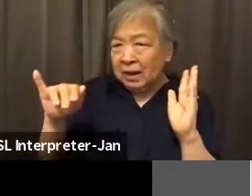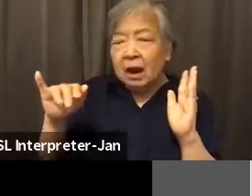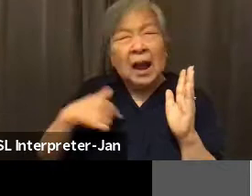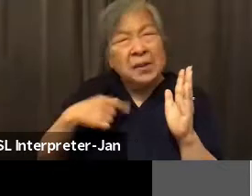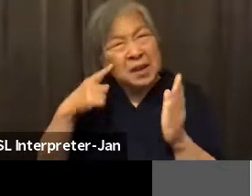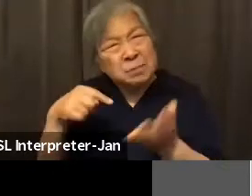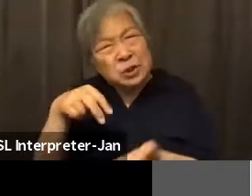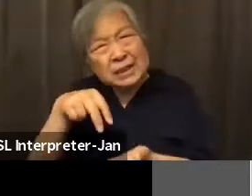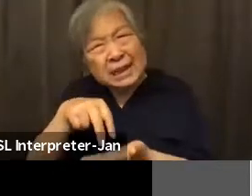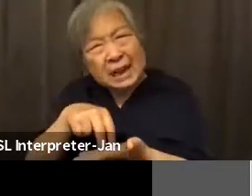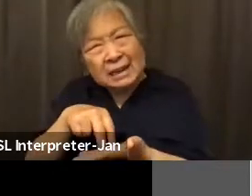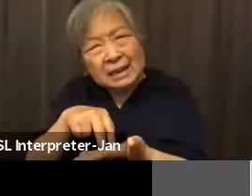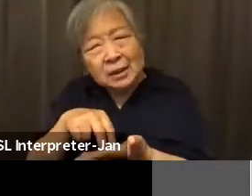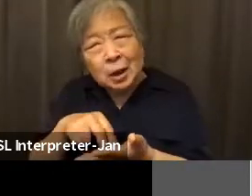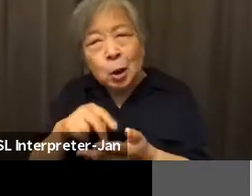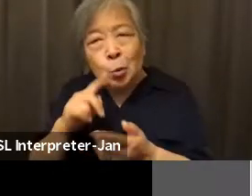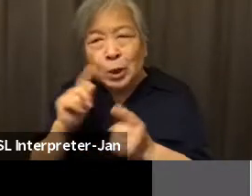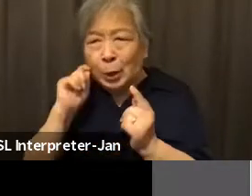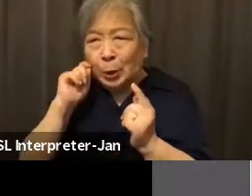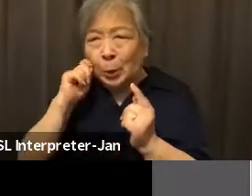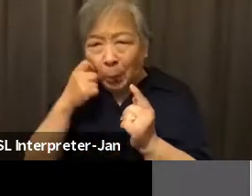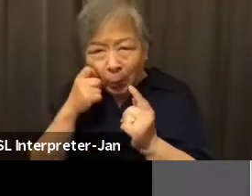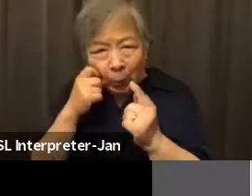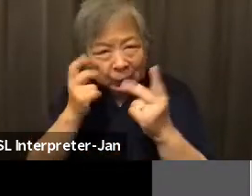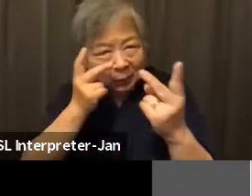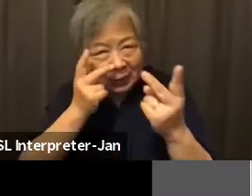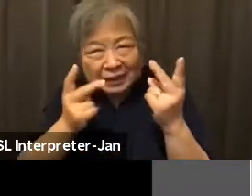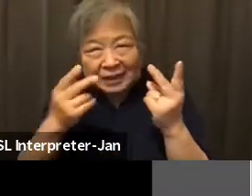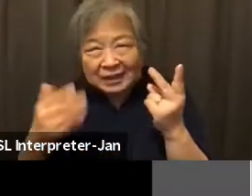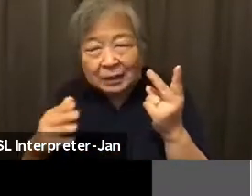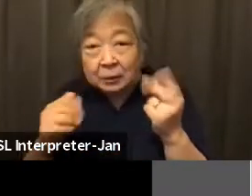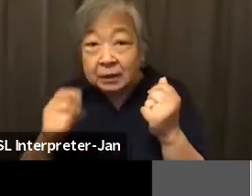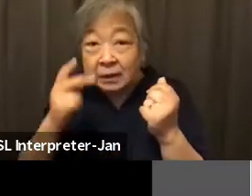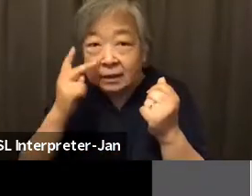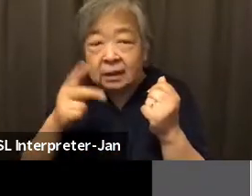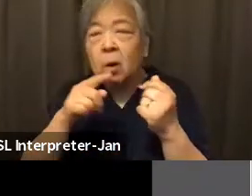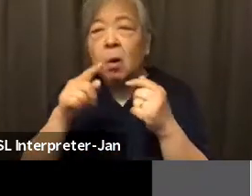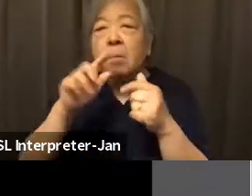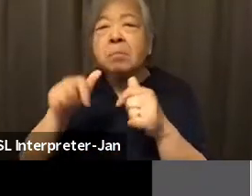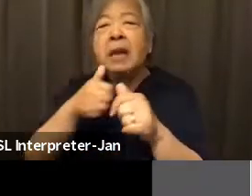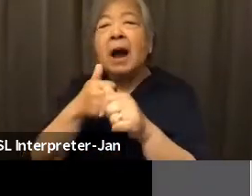It was a really cool scene. You can see a lot of the city buildings behind me, as well.